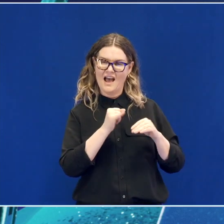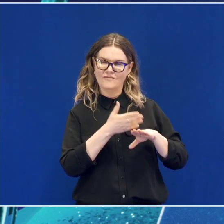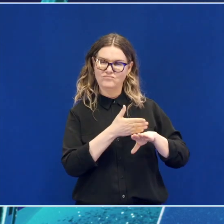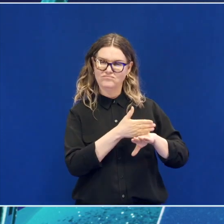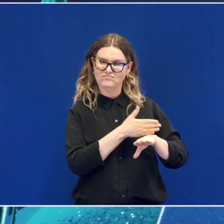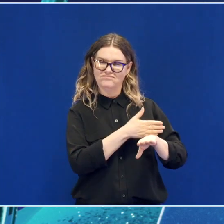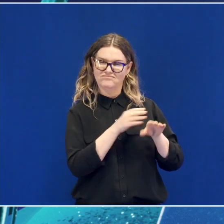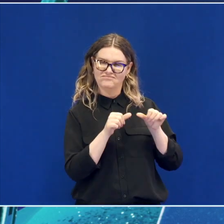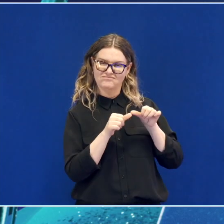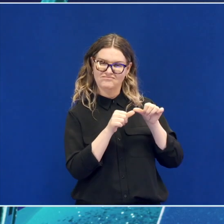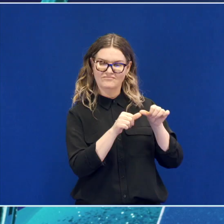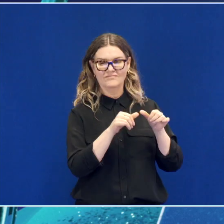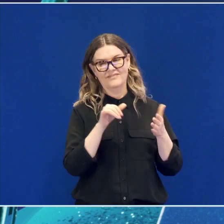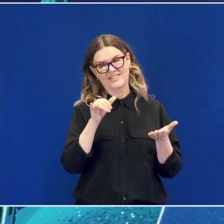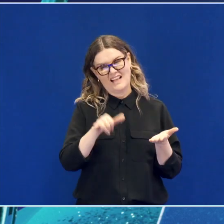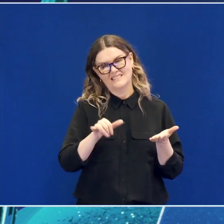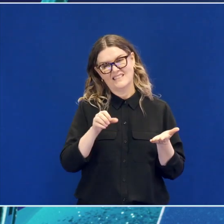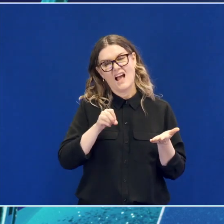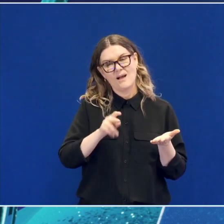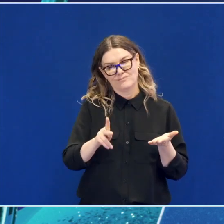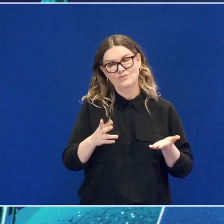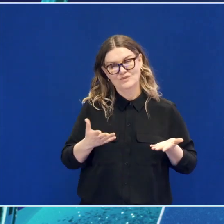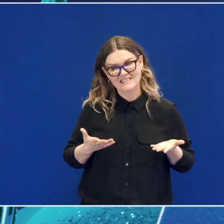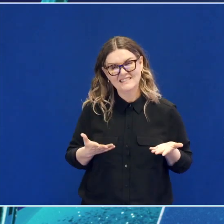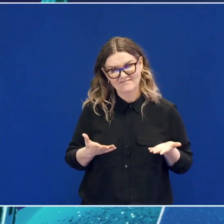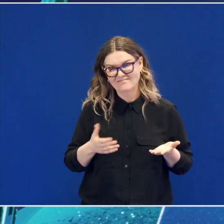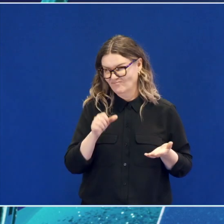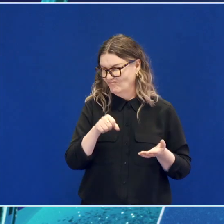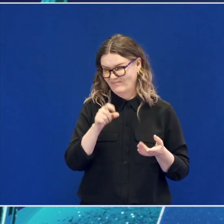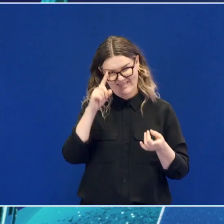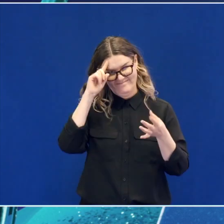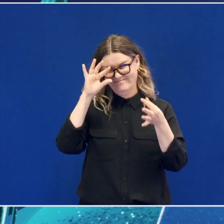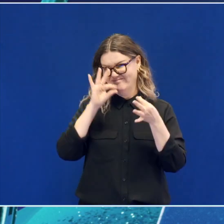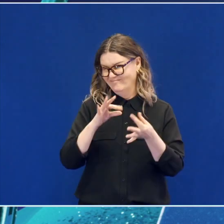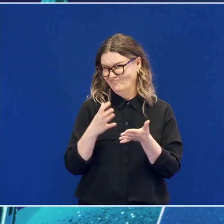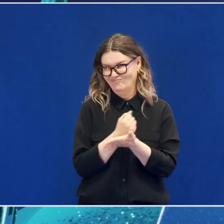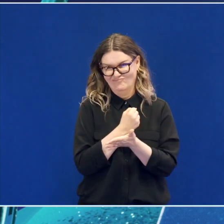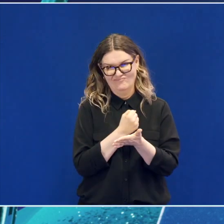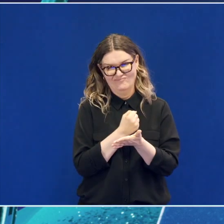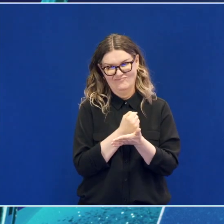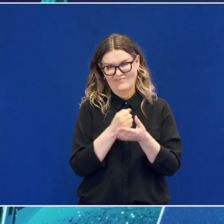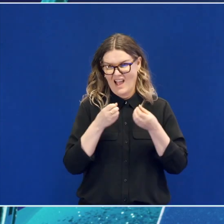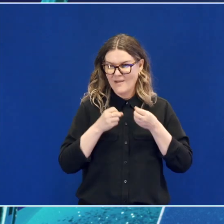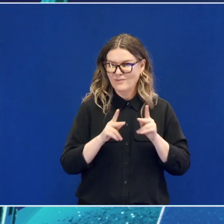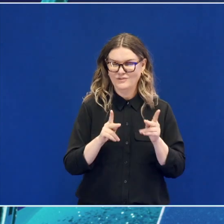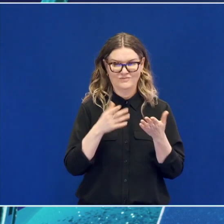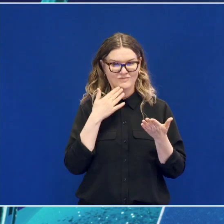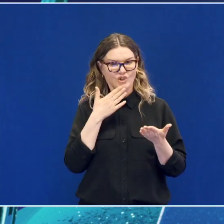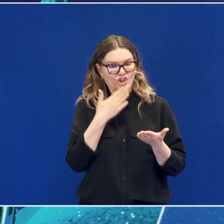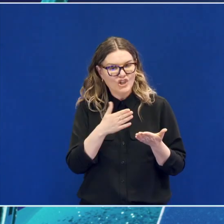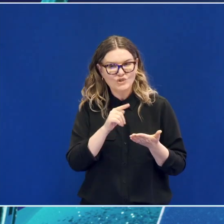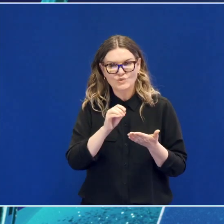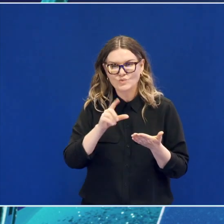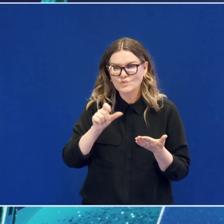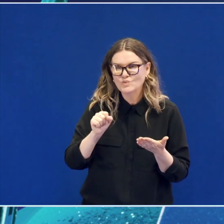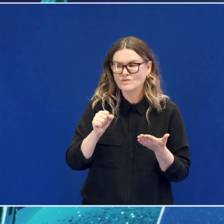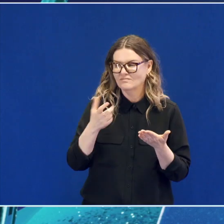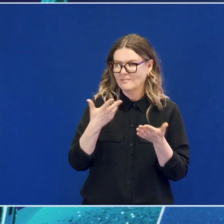I believe we have the right opportunity, and the right tools, and the right motivation right now to actually reverse that trend and drive it